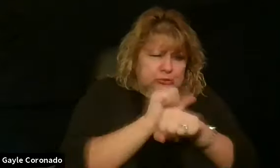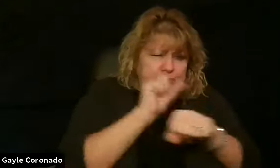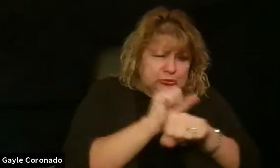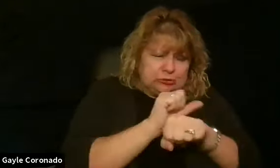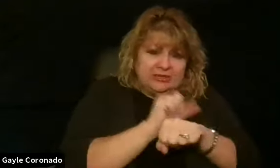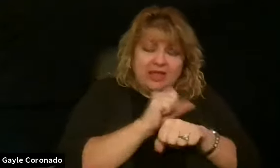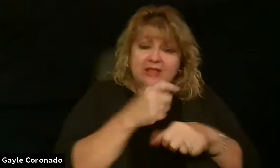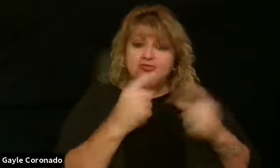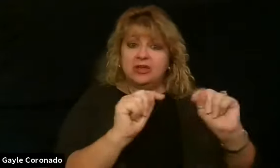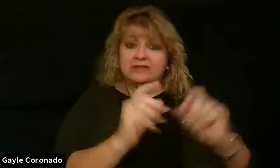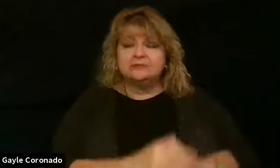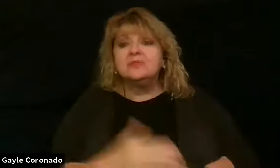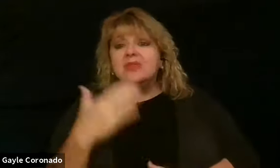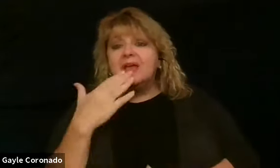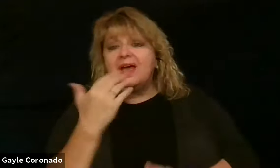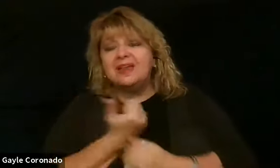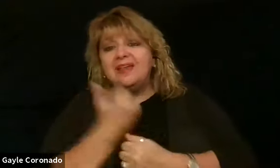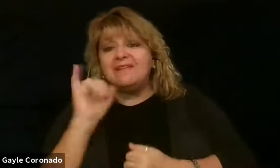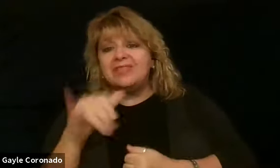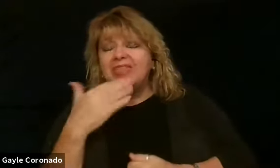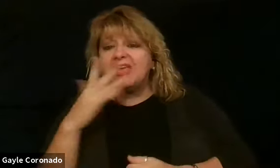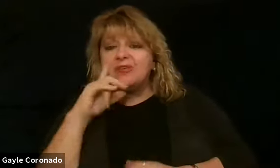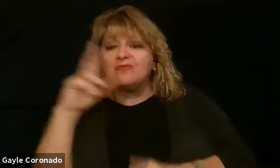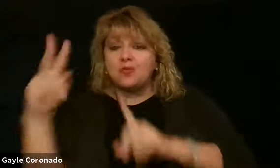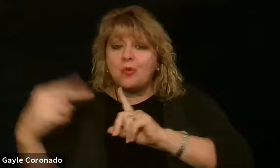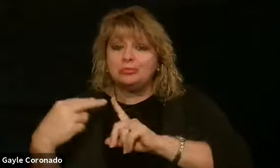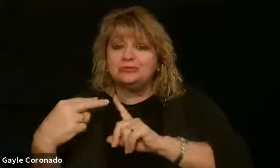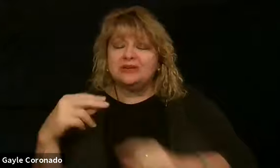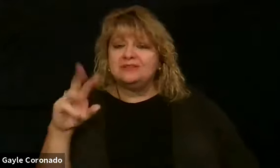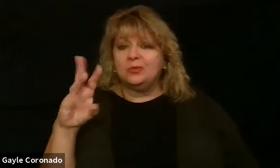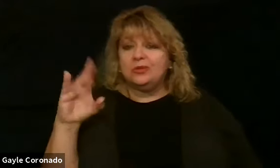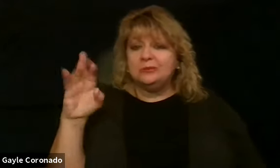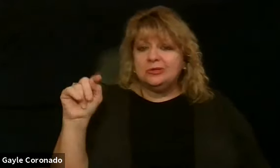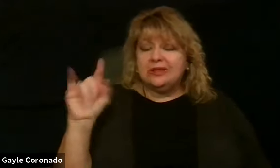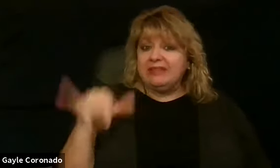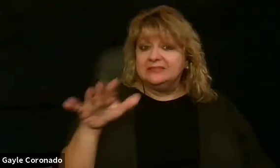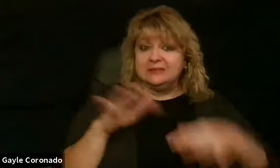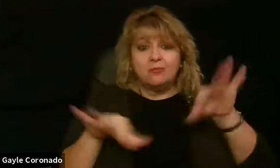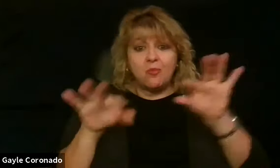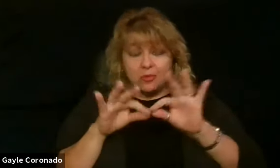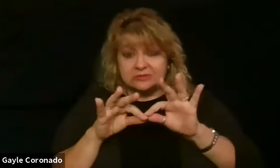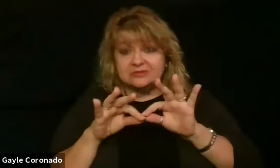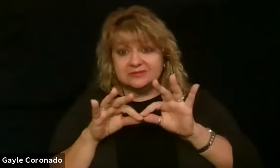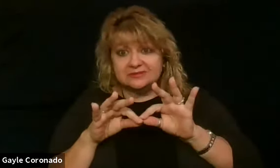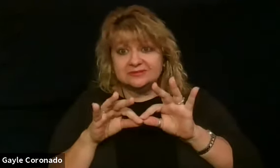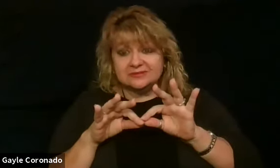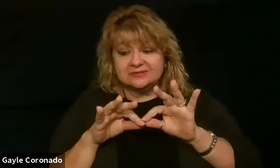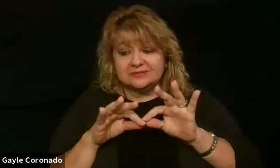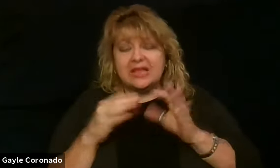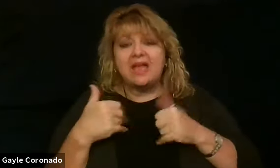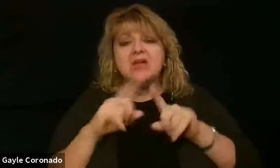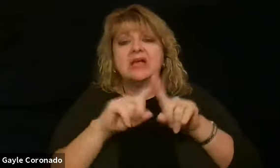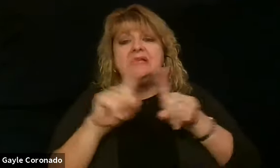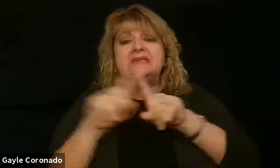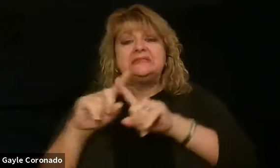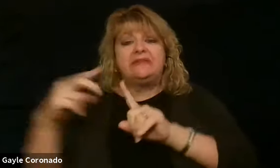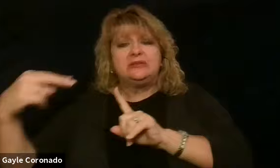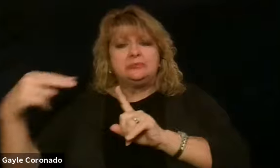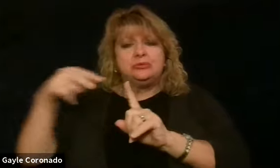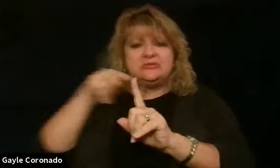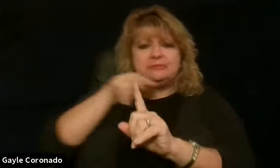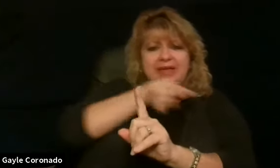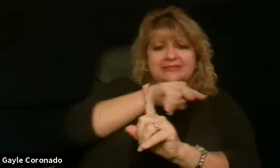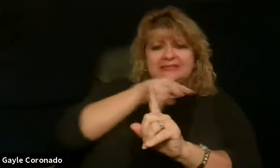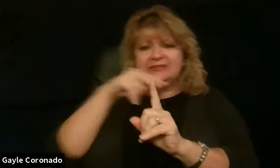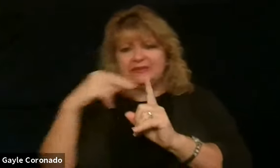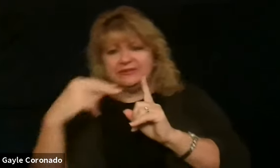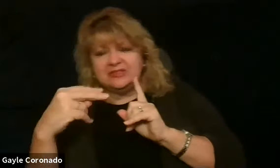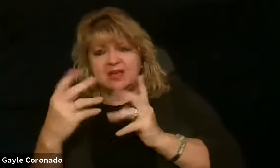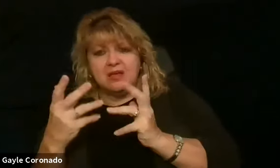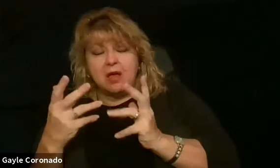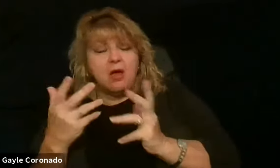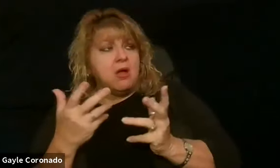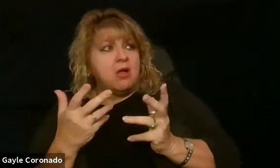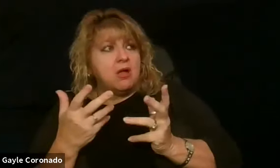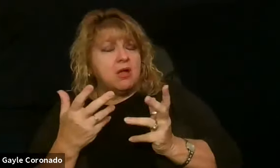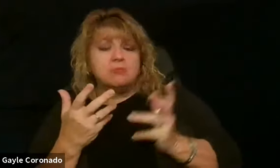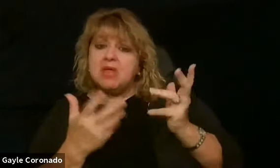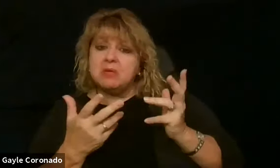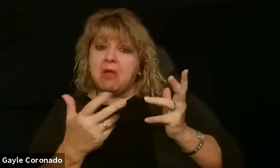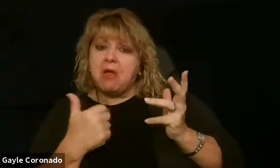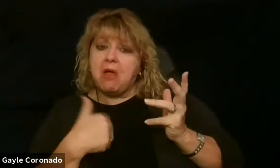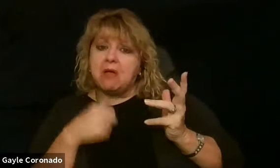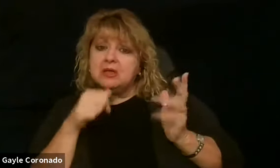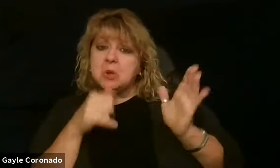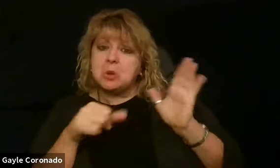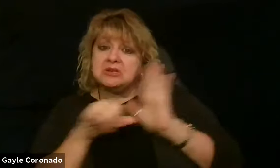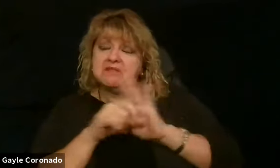I love that. Thank you for that perspective, I think it's really important to have so many different perspectives of the table where we say okay, maybe I don't identify as disabled and that's okay too.